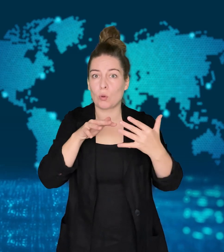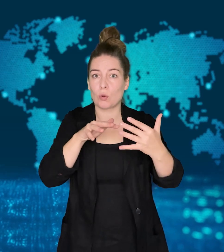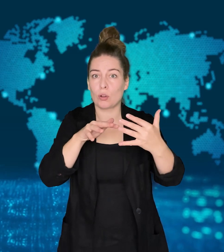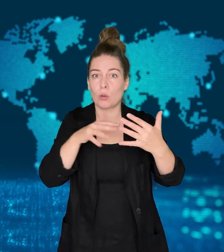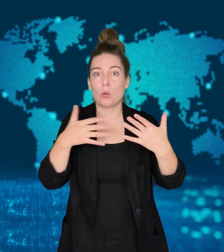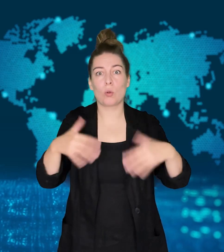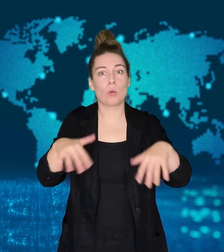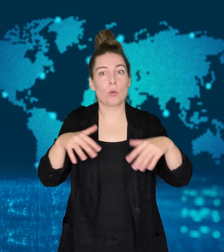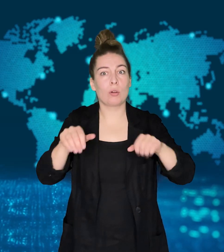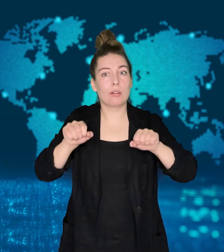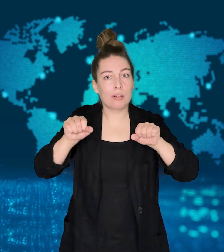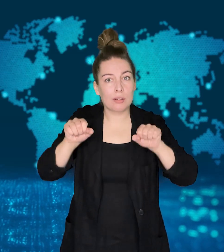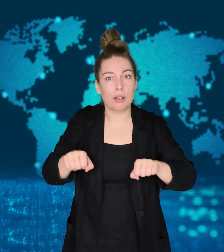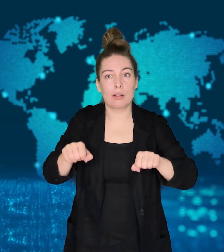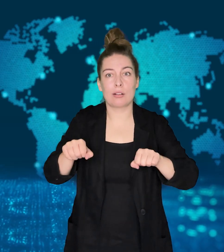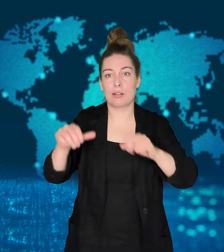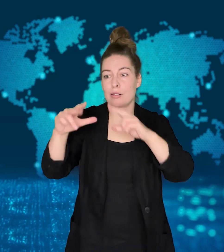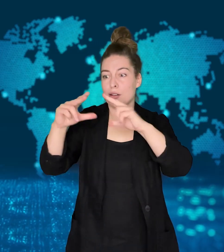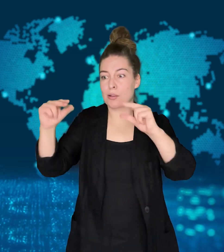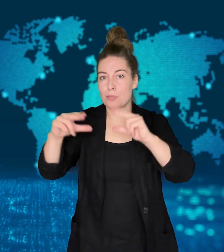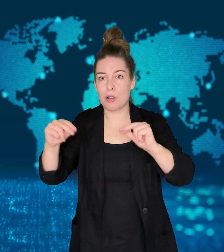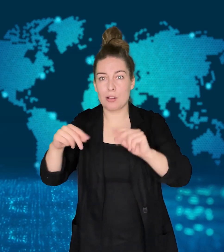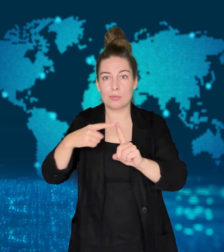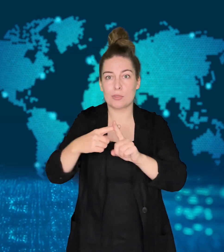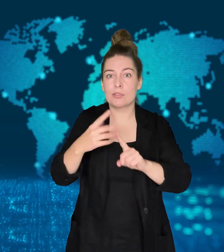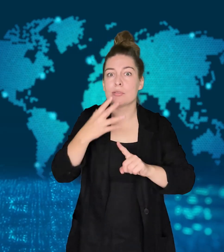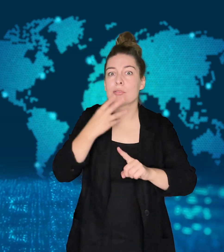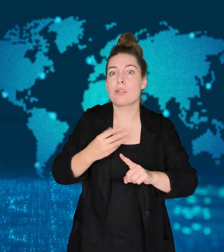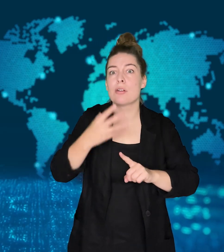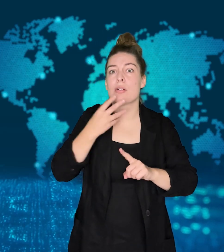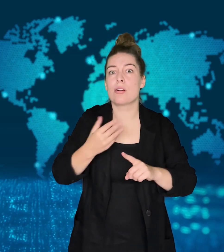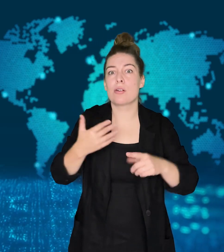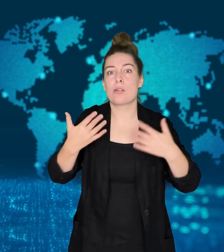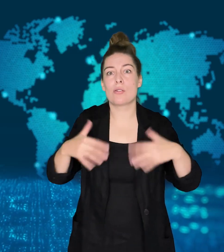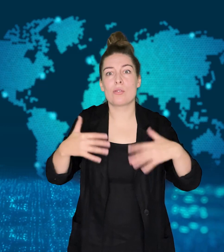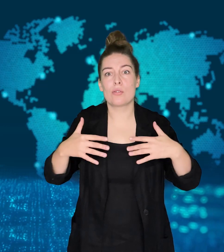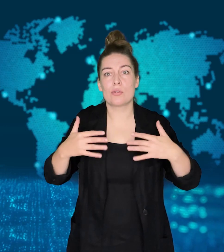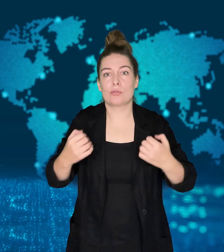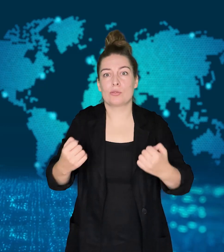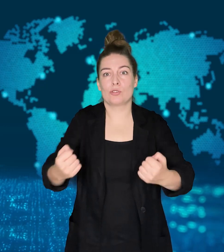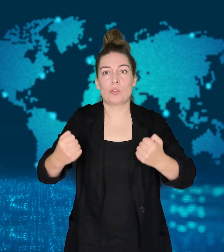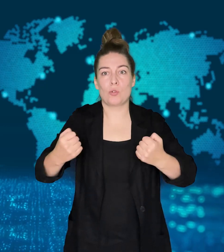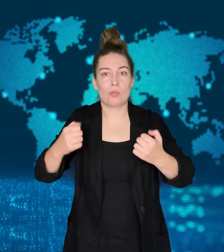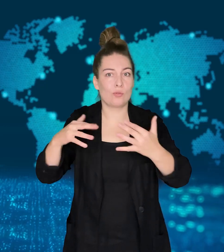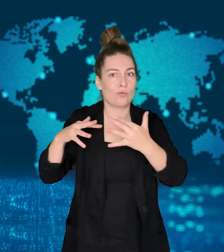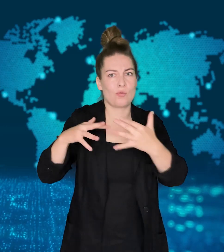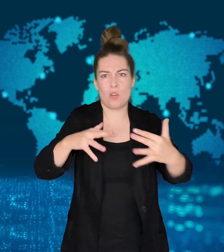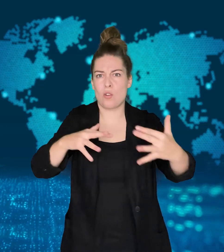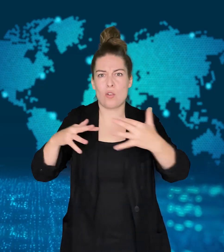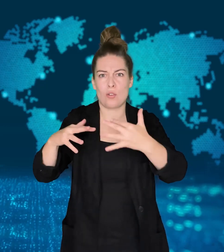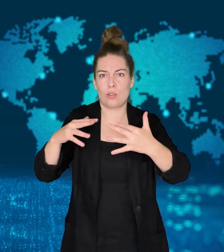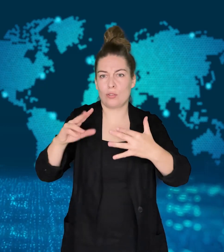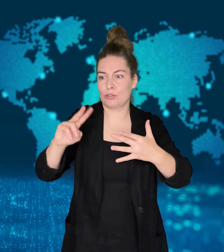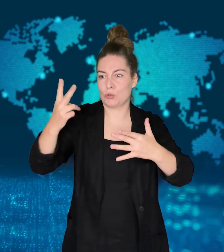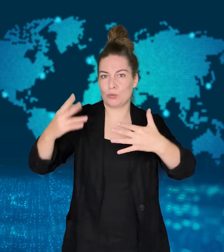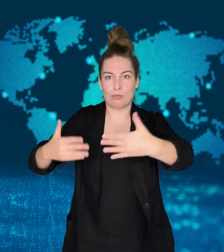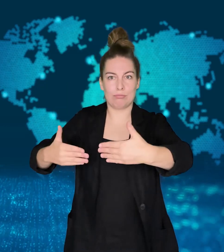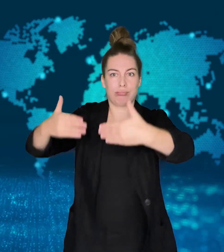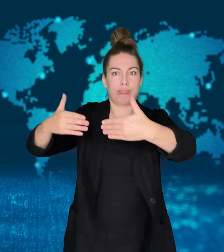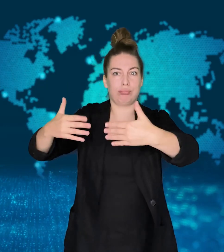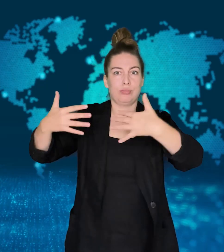If they enter the war,